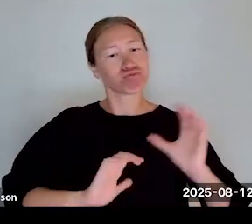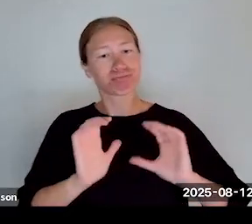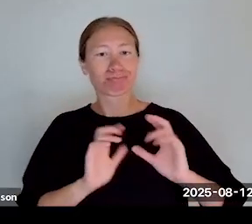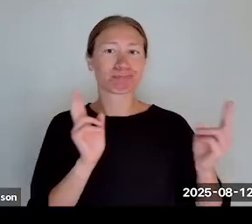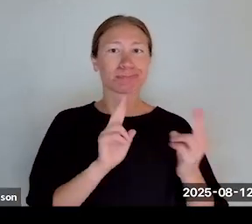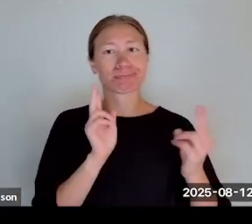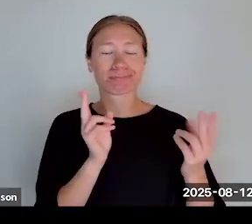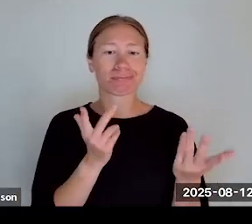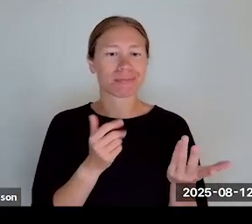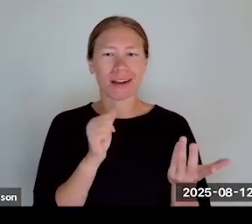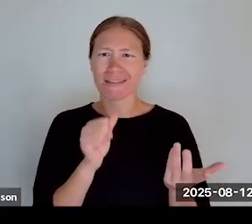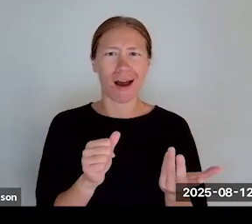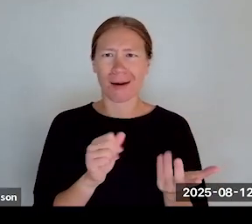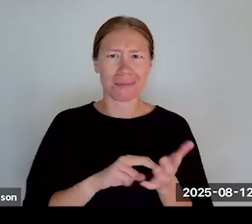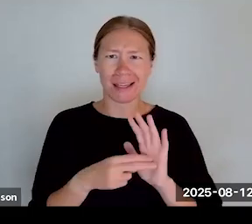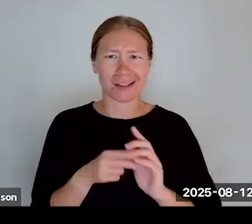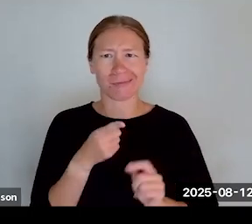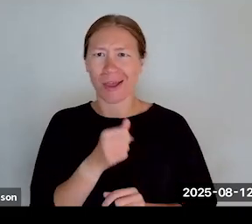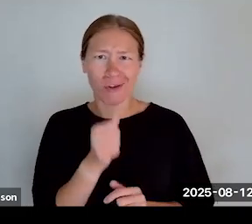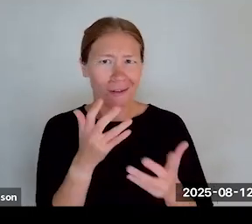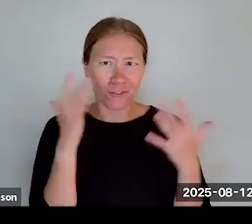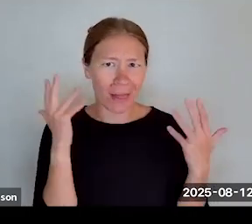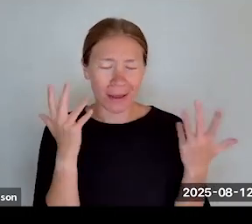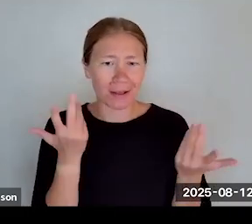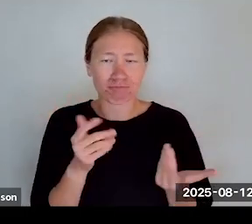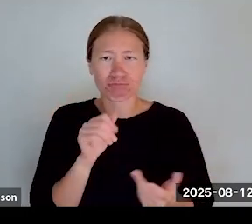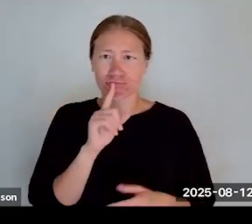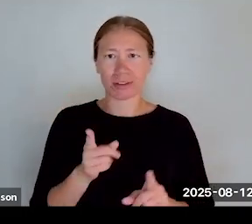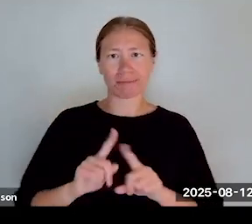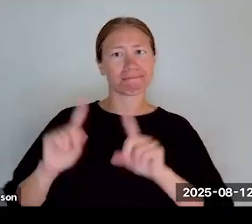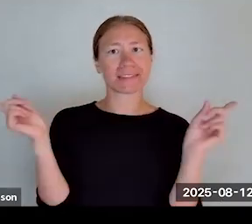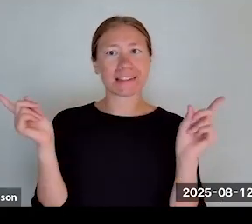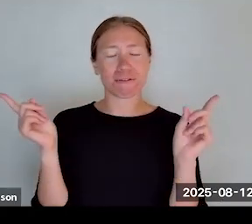as being unfriendly or antisocial, rather, it's just a different communication style.